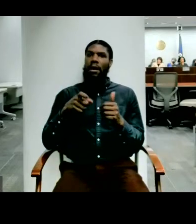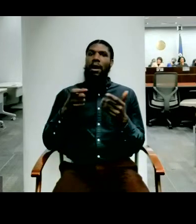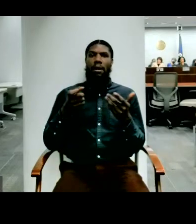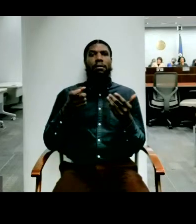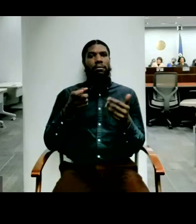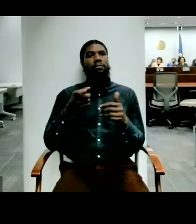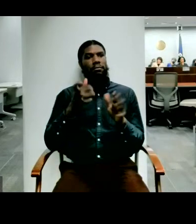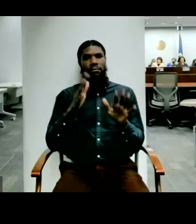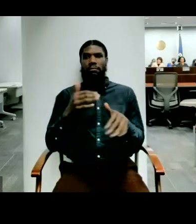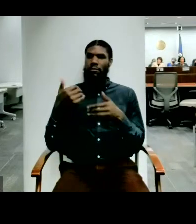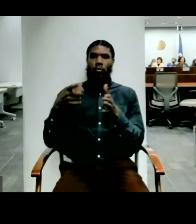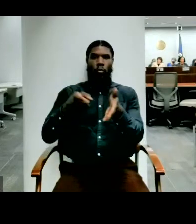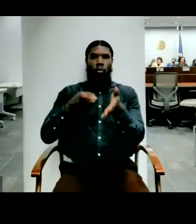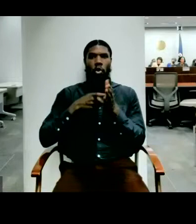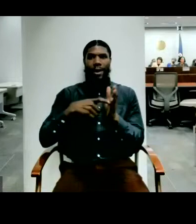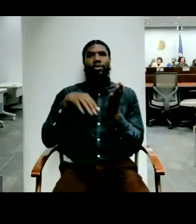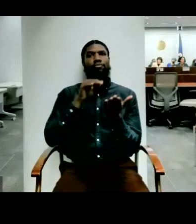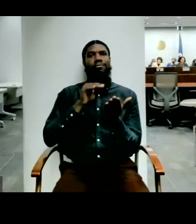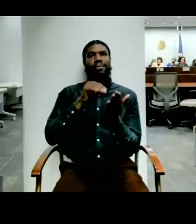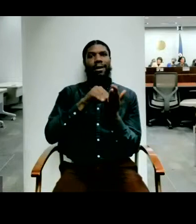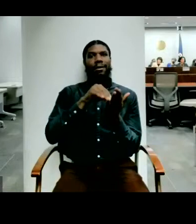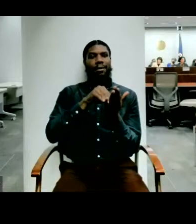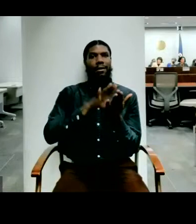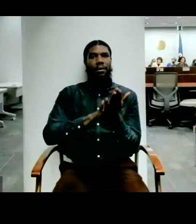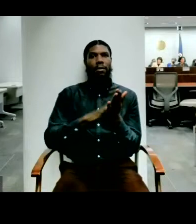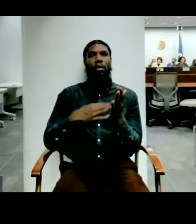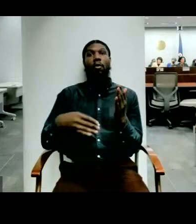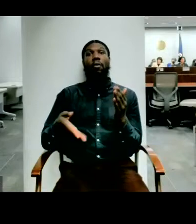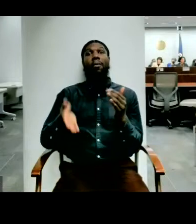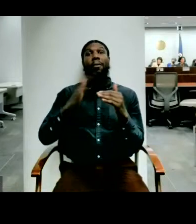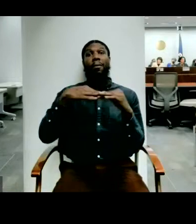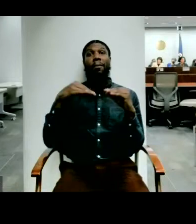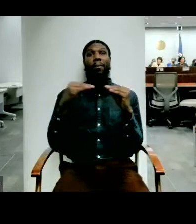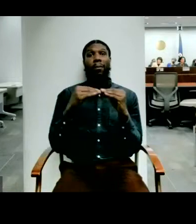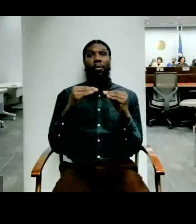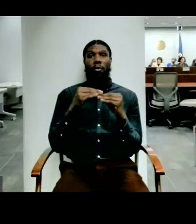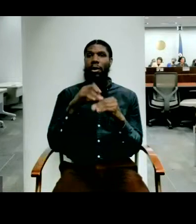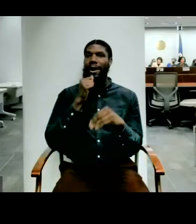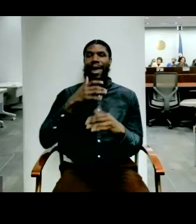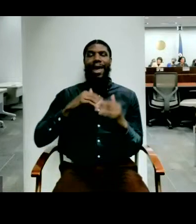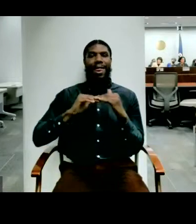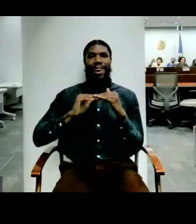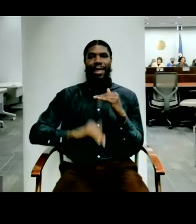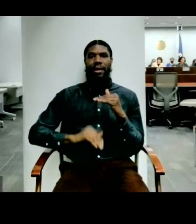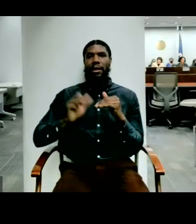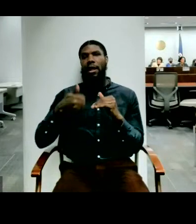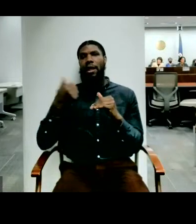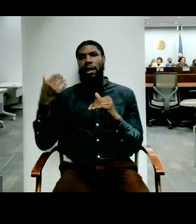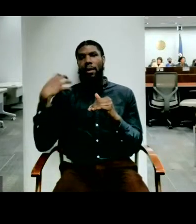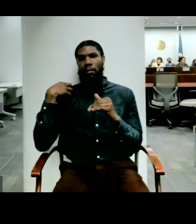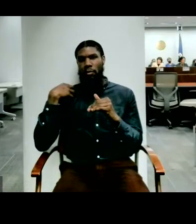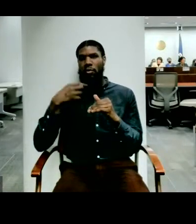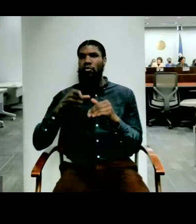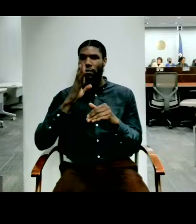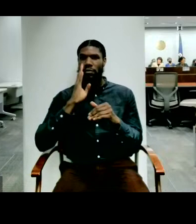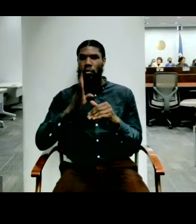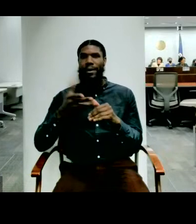should be required to document more not less than other employers who do direct hiring. Because of